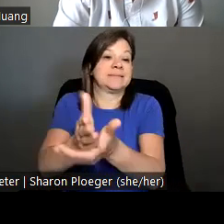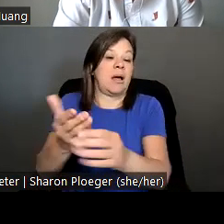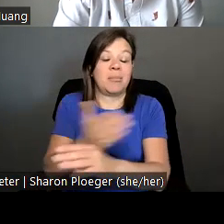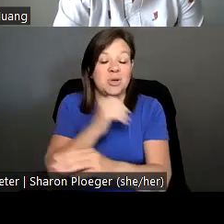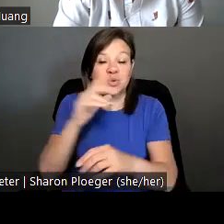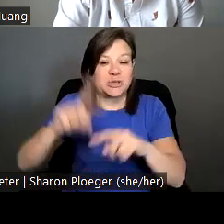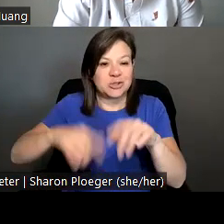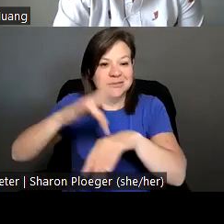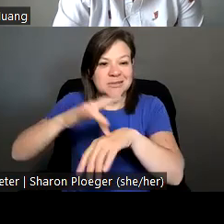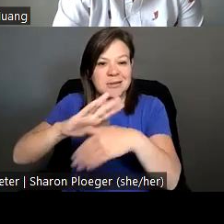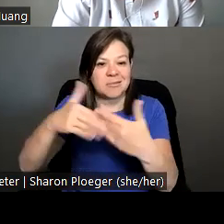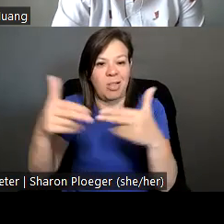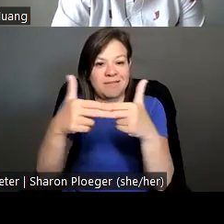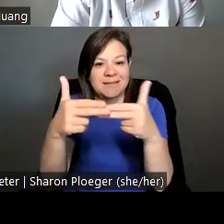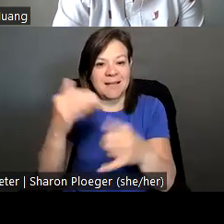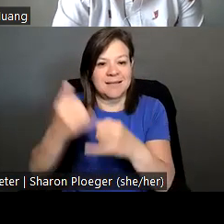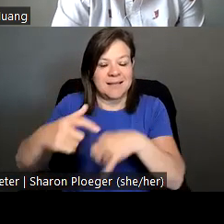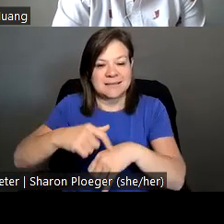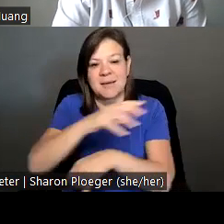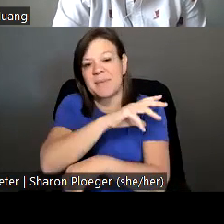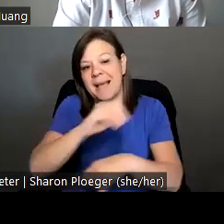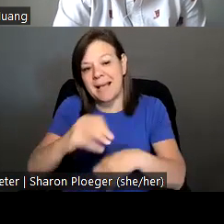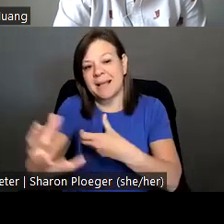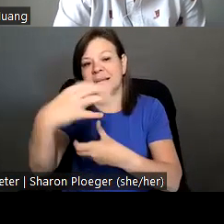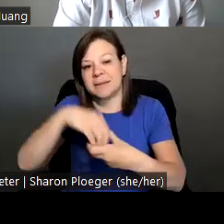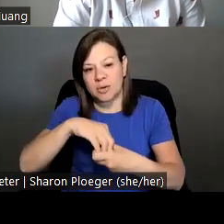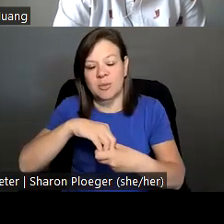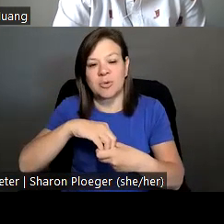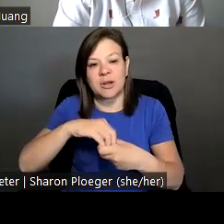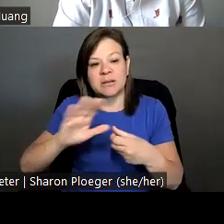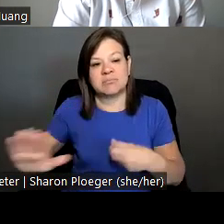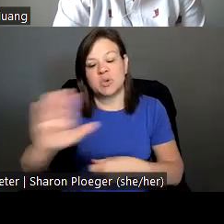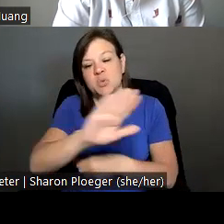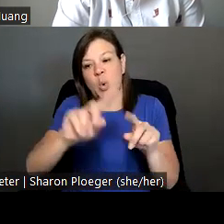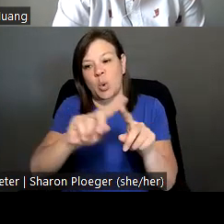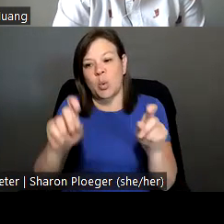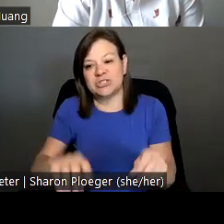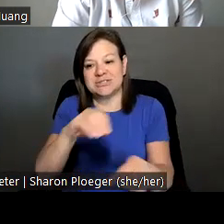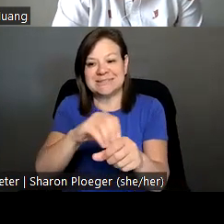And then also incorporate a lot of your questions into the presentation.